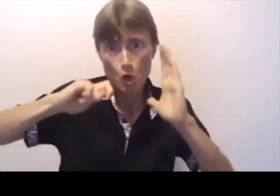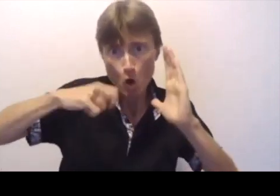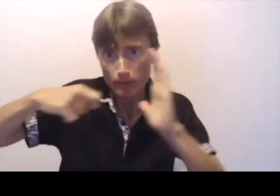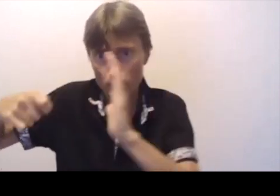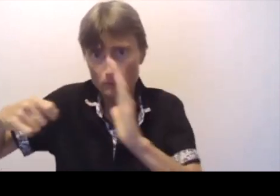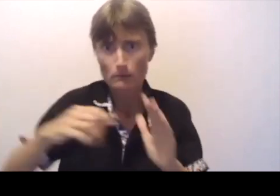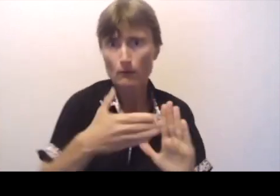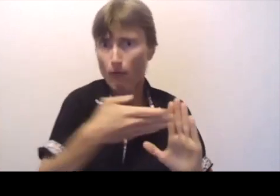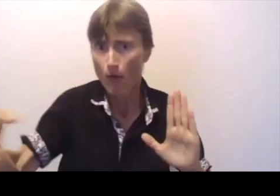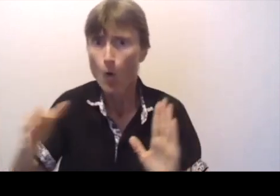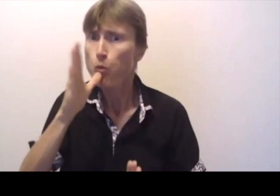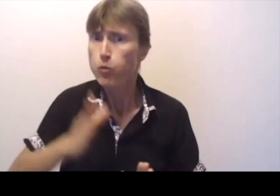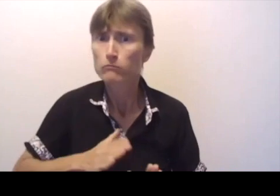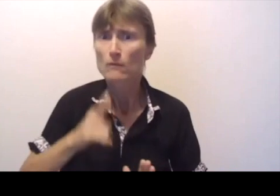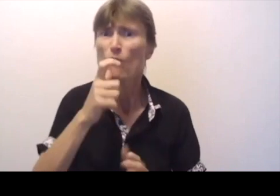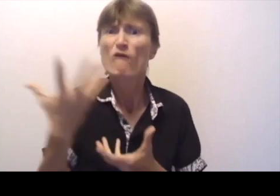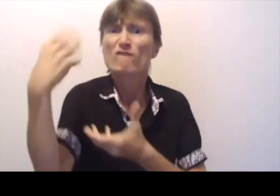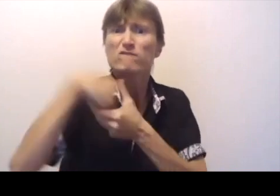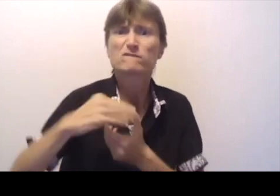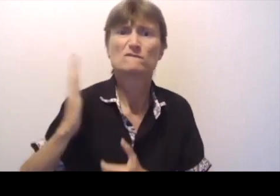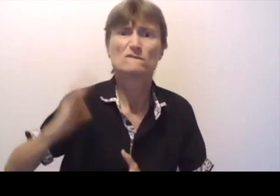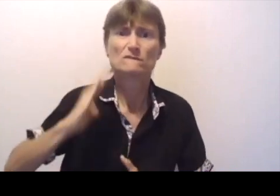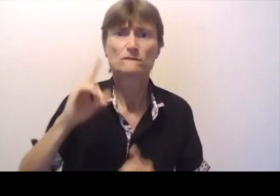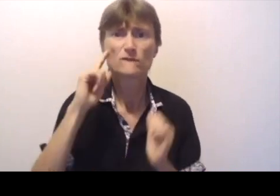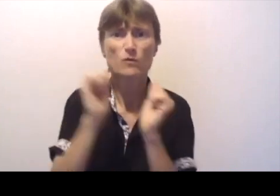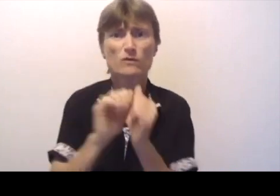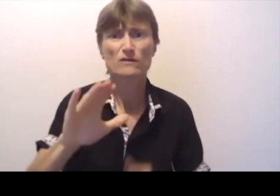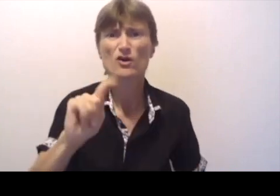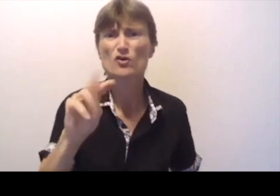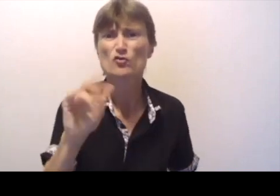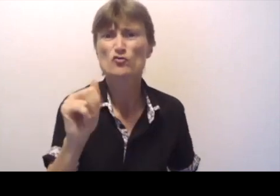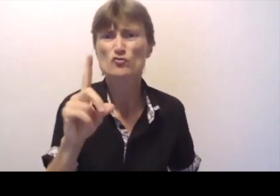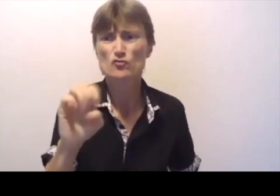who were active in the trade union movement in british columbia since the